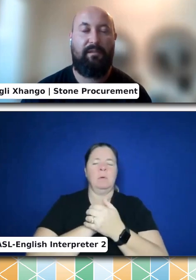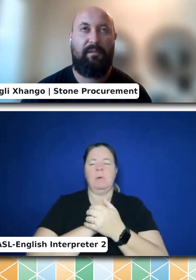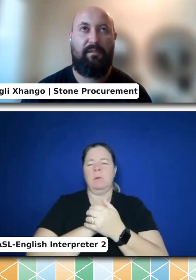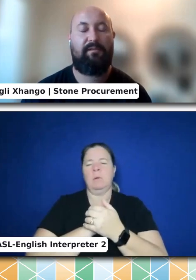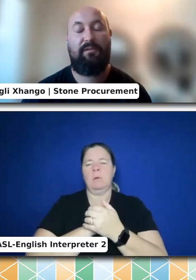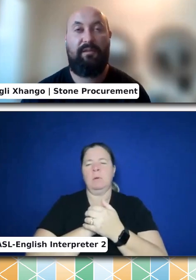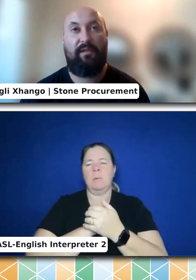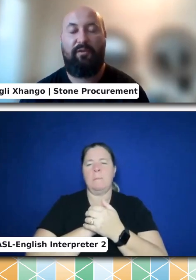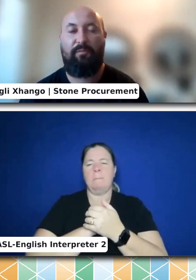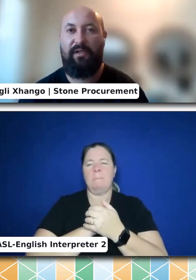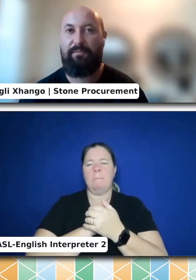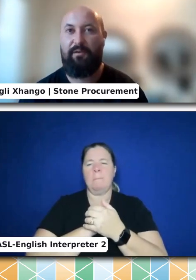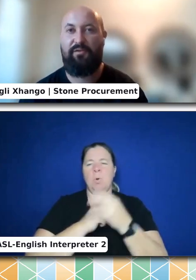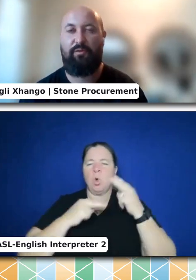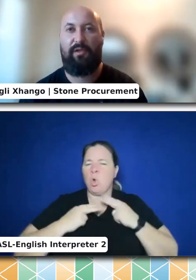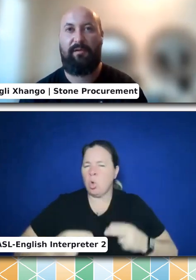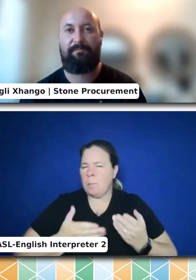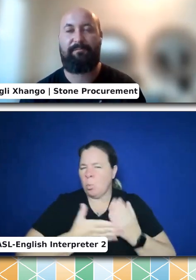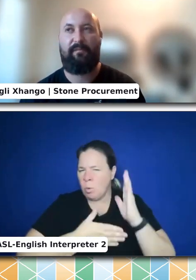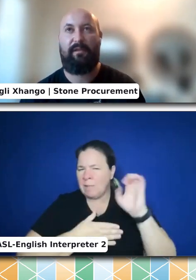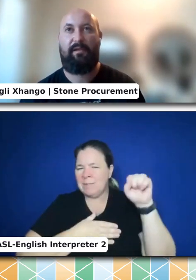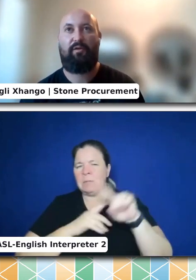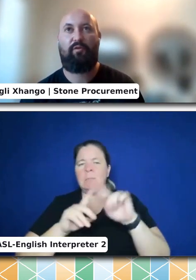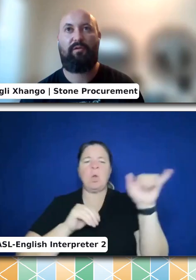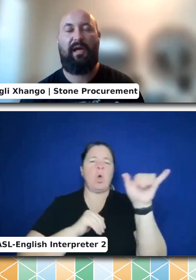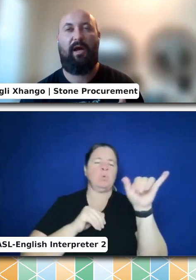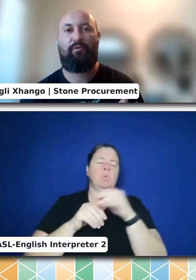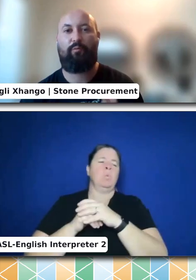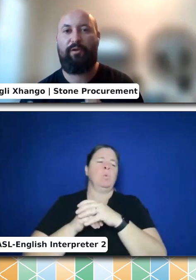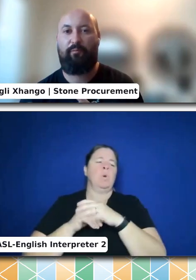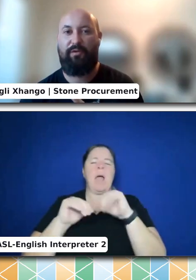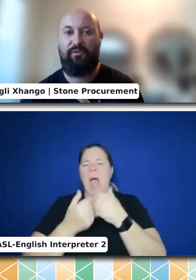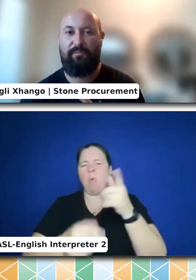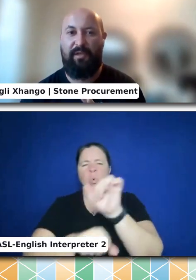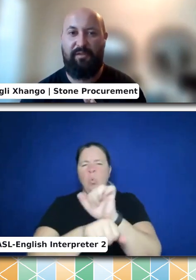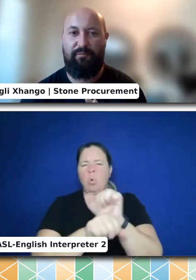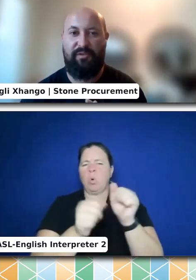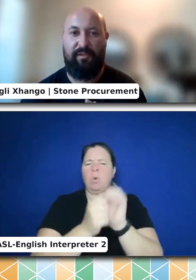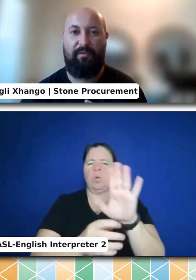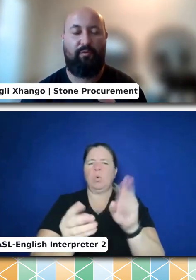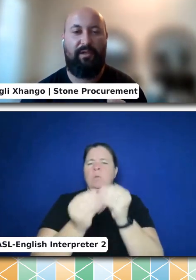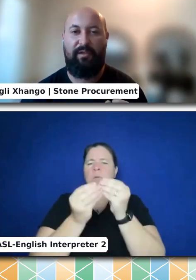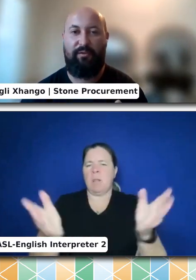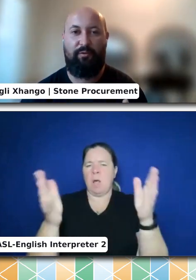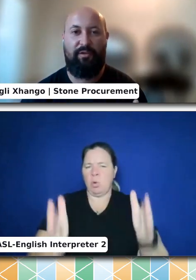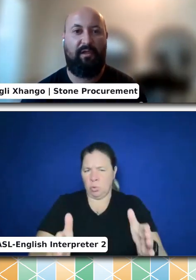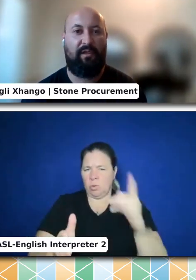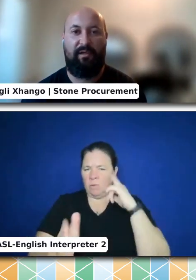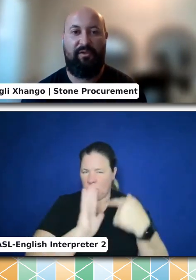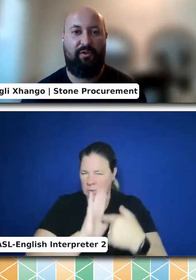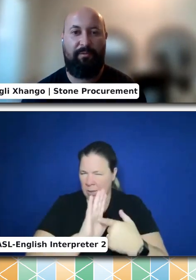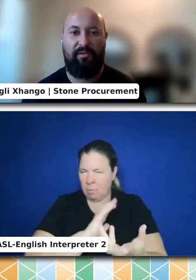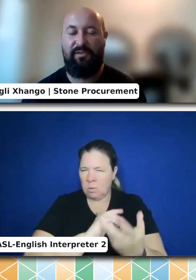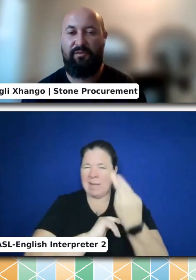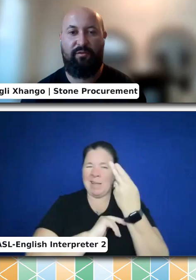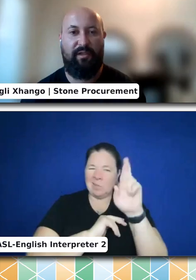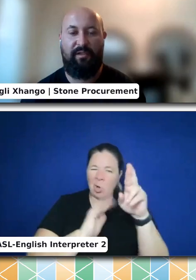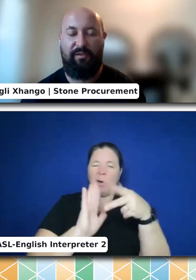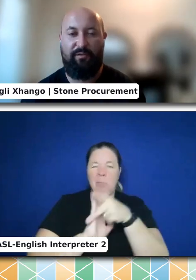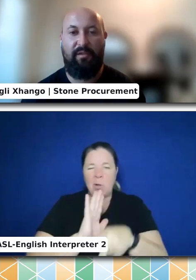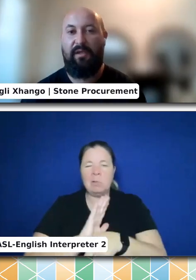Yeah, human rights, but also, um… how you're working with your suppliers, for example, or any of your HR policies, or any.